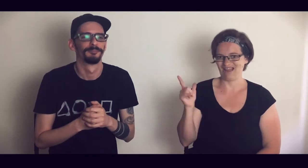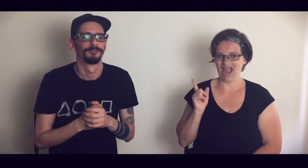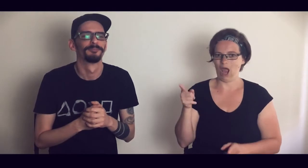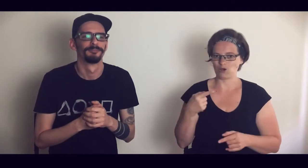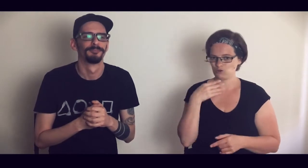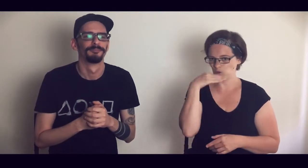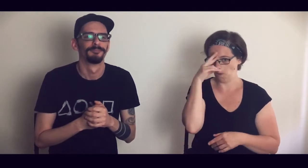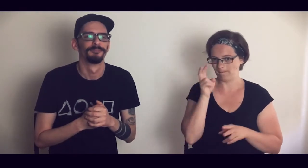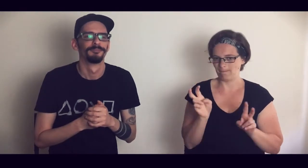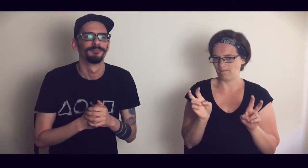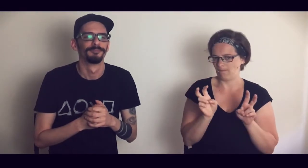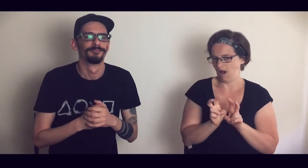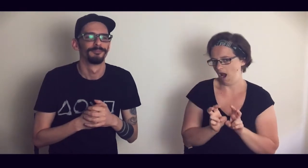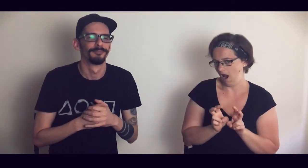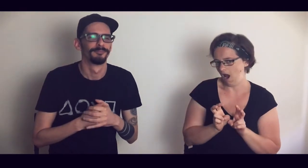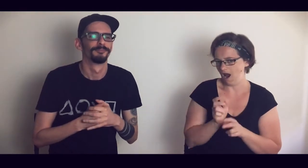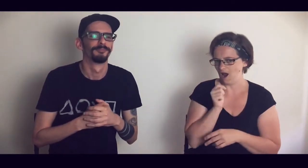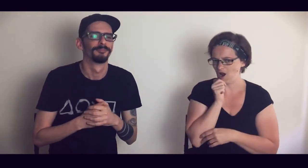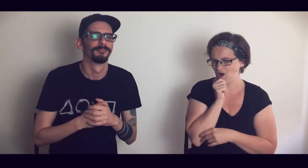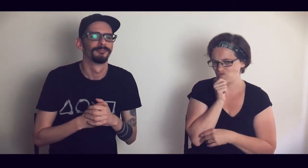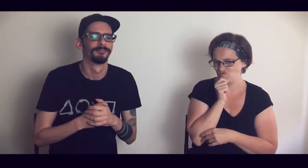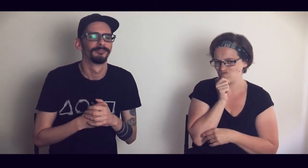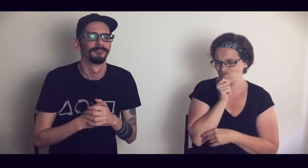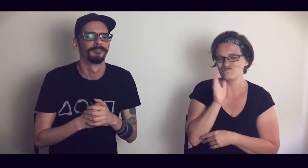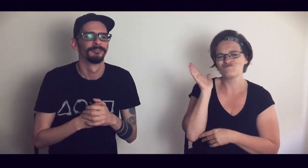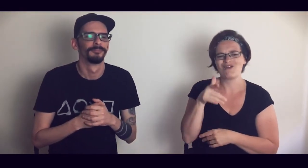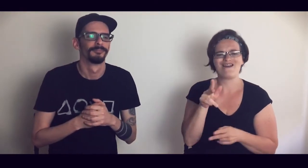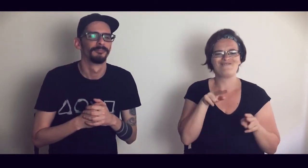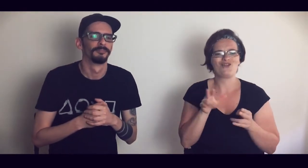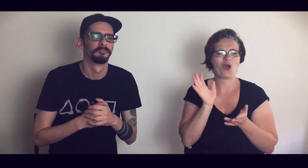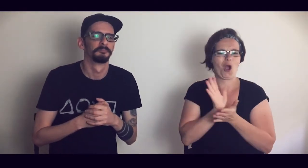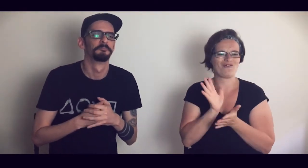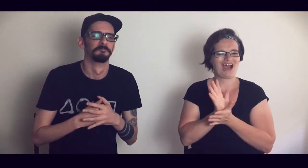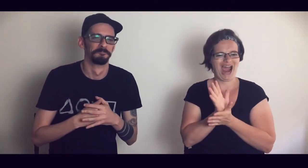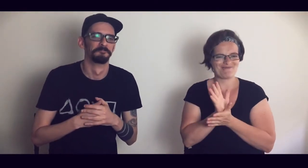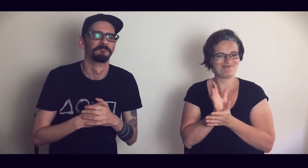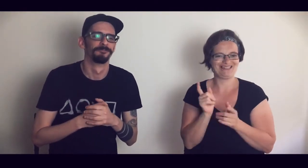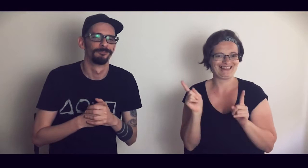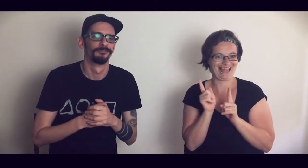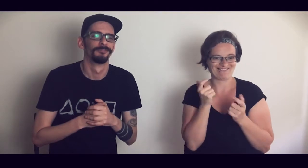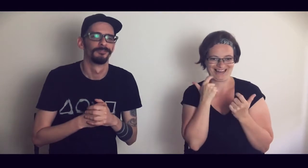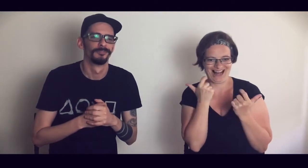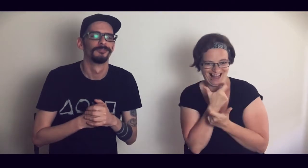We sat together in the summer and dedicated ourselves to a task. The task is called "try not to laugh".